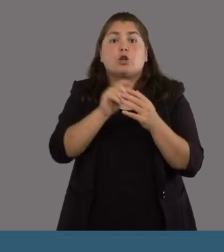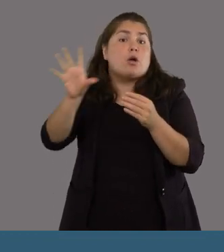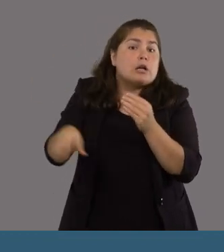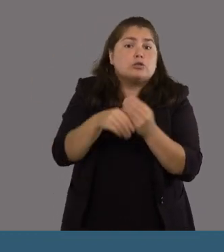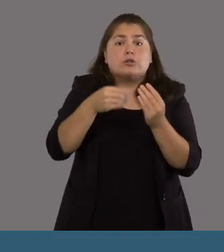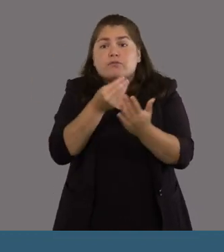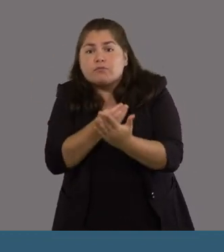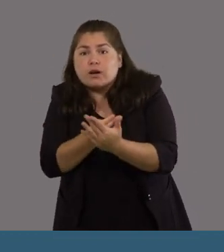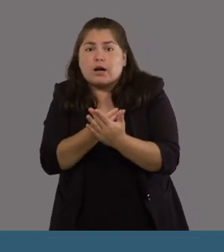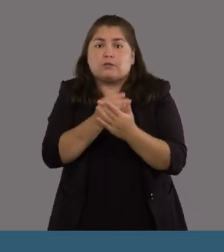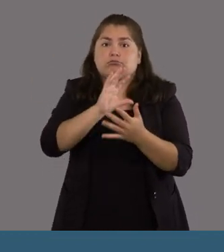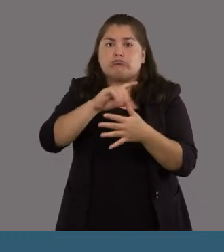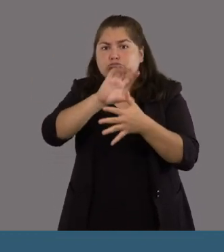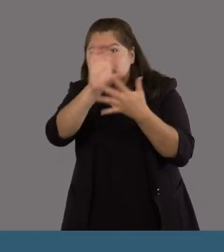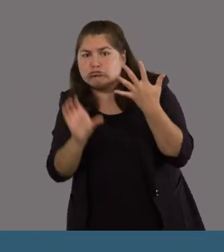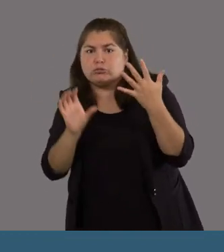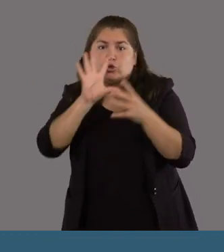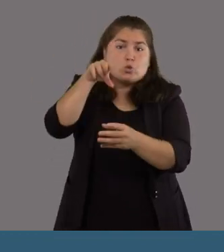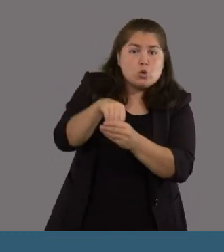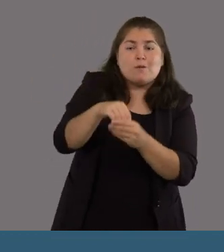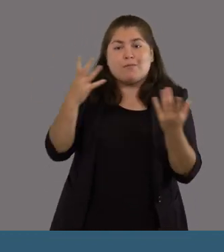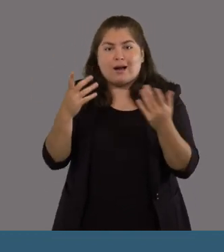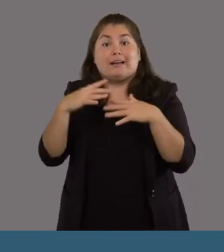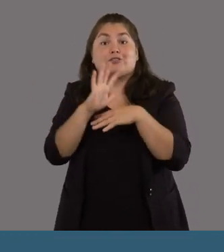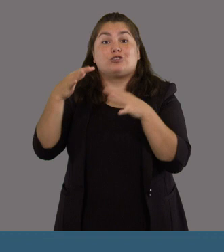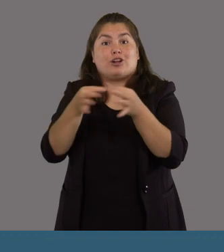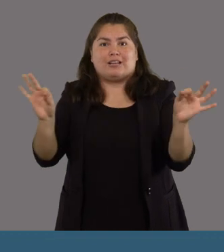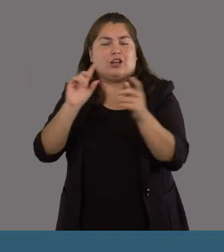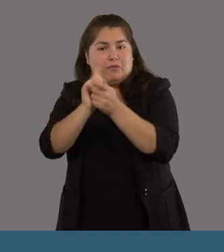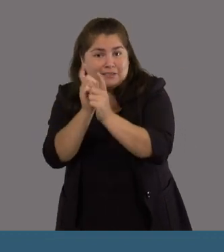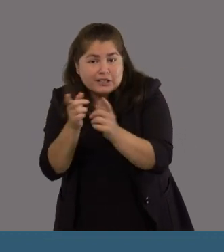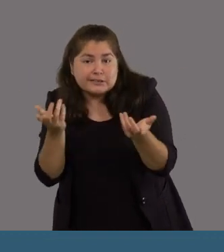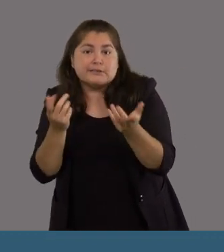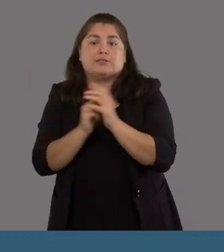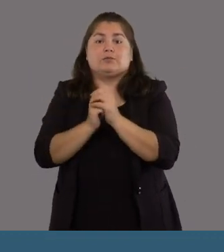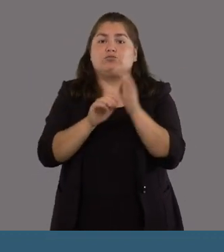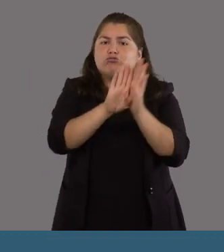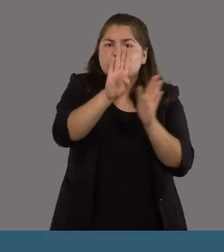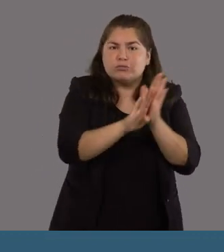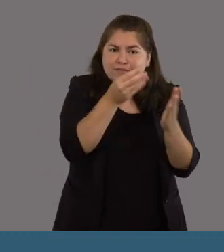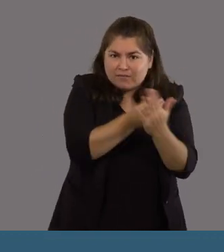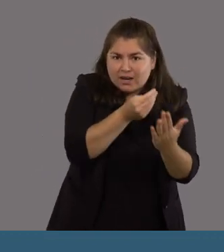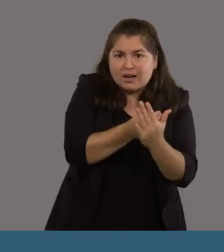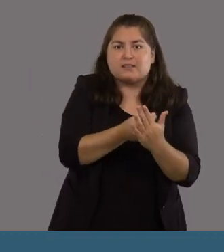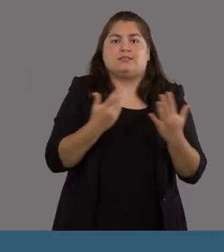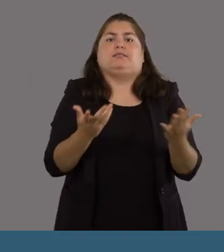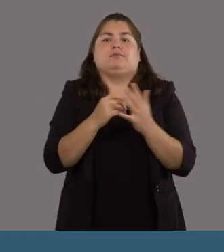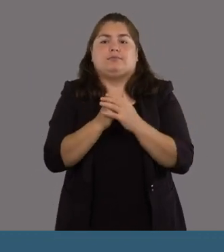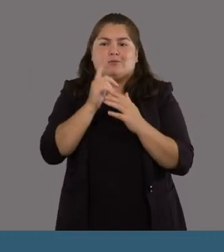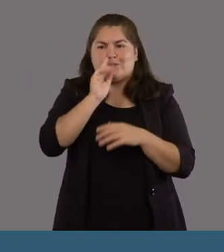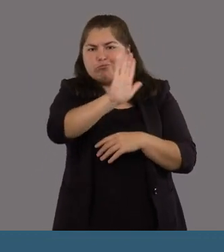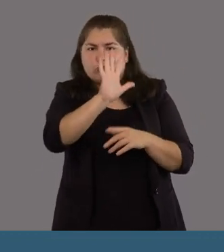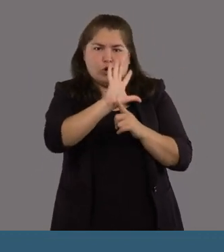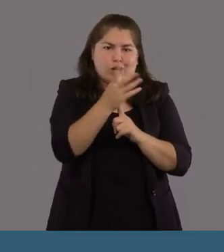expand funding criteria to include Indigenous language translation, develop funding mechanisms for